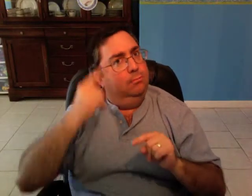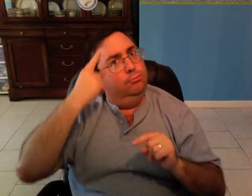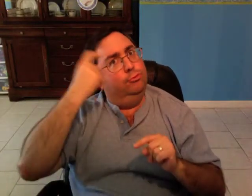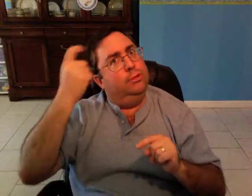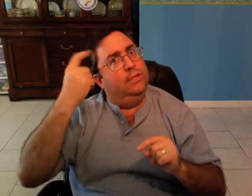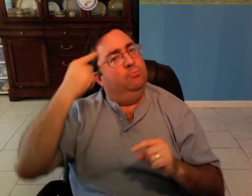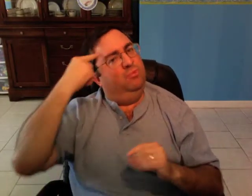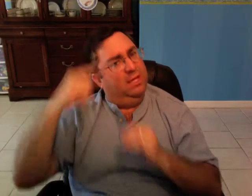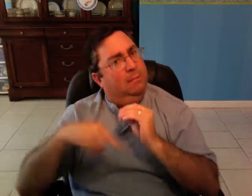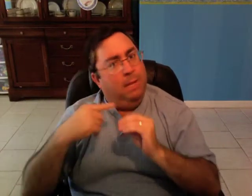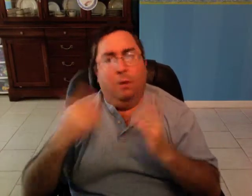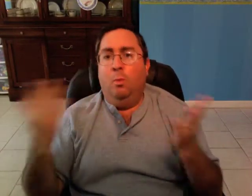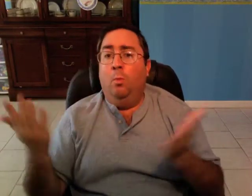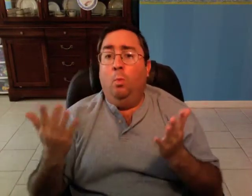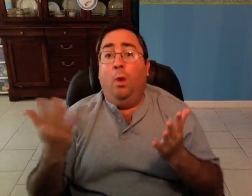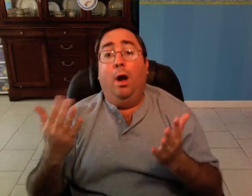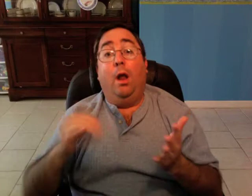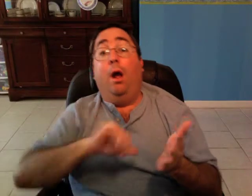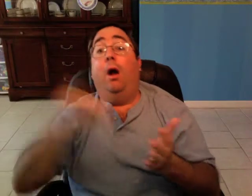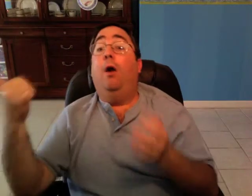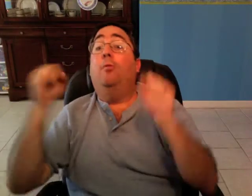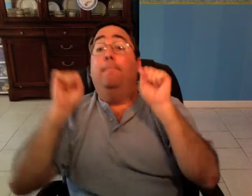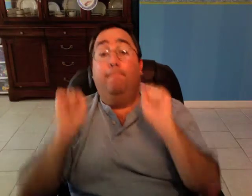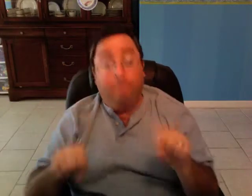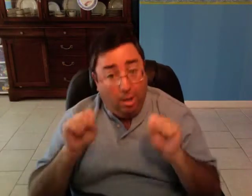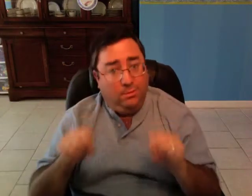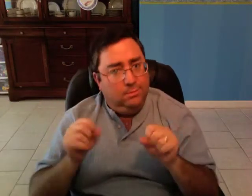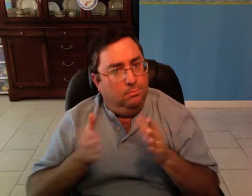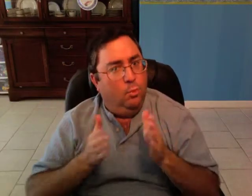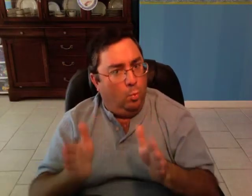So they can't think about what other possible ways of living there might be.